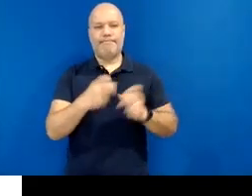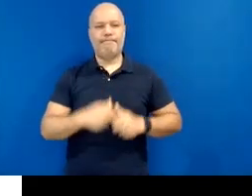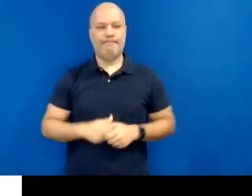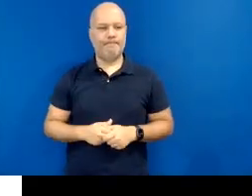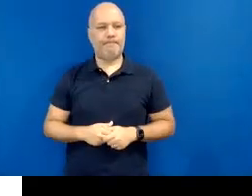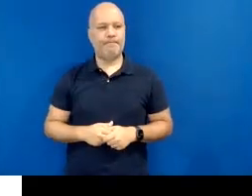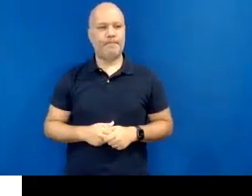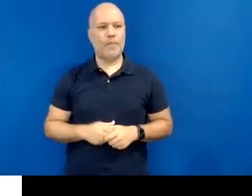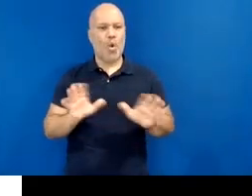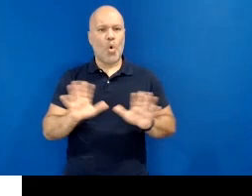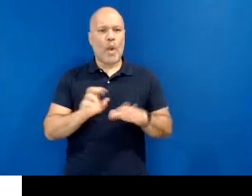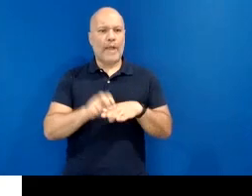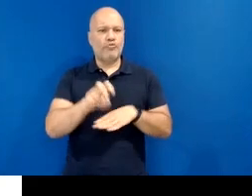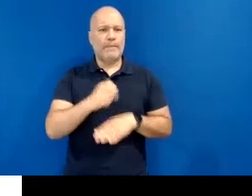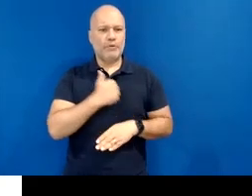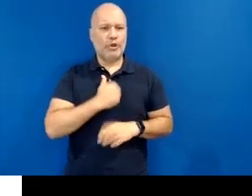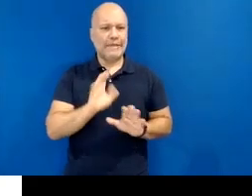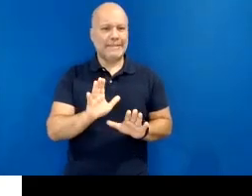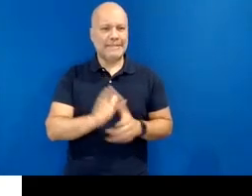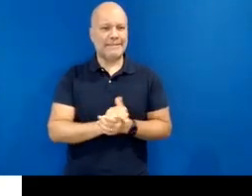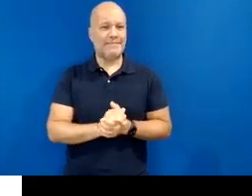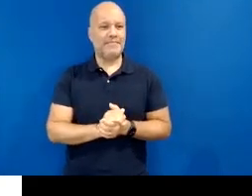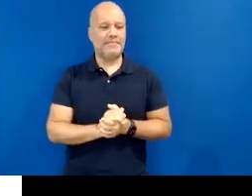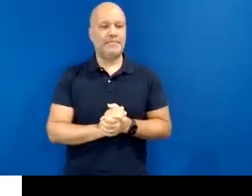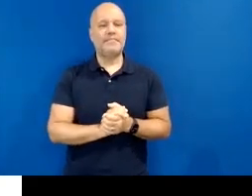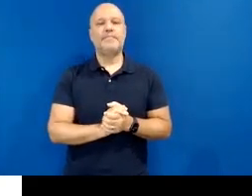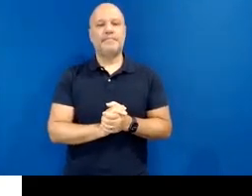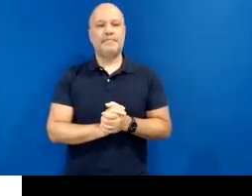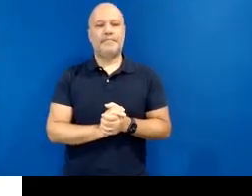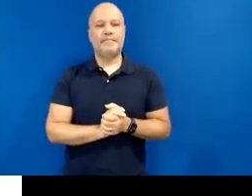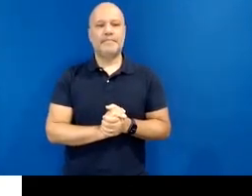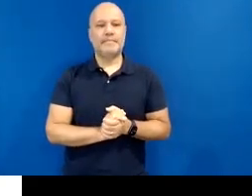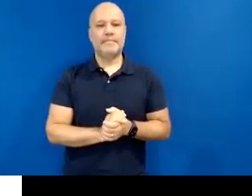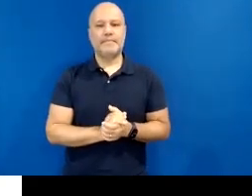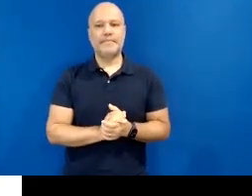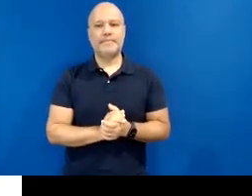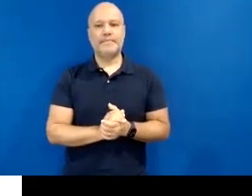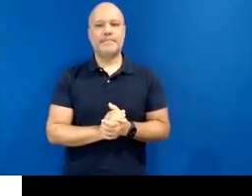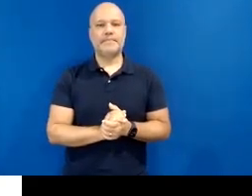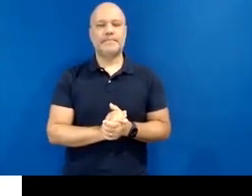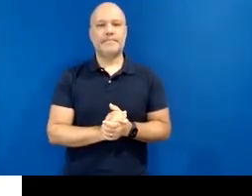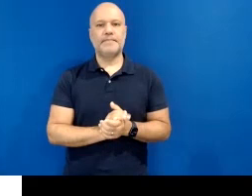Oh, I'm sorry. Okay. Okay. So